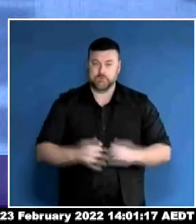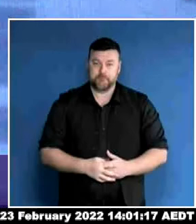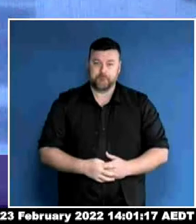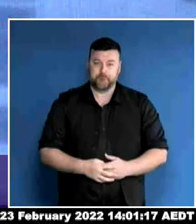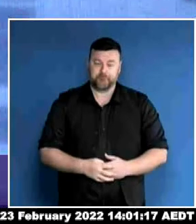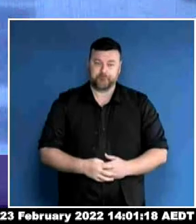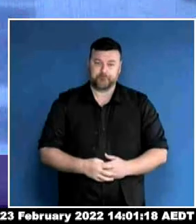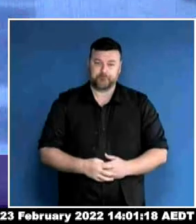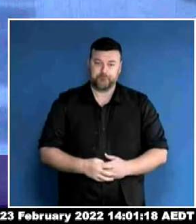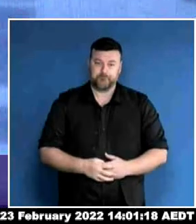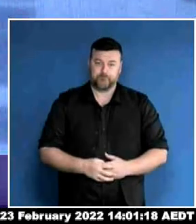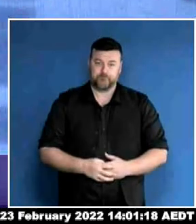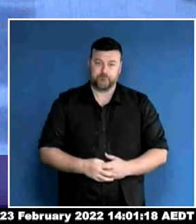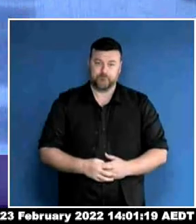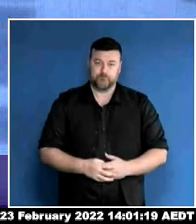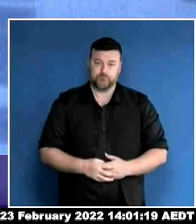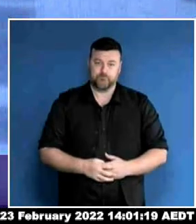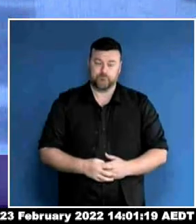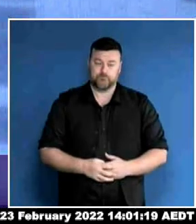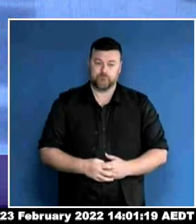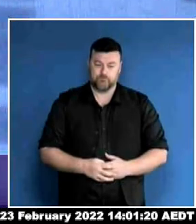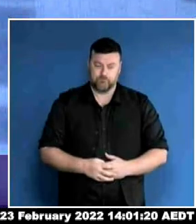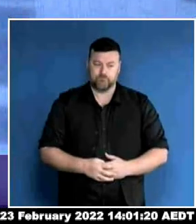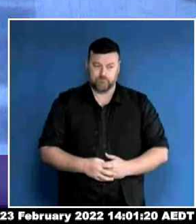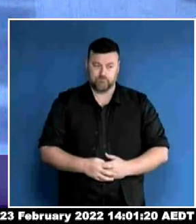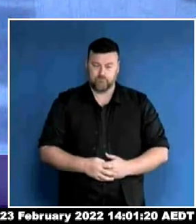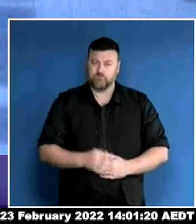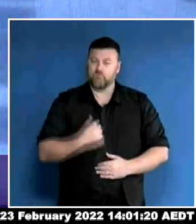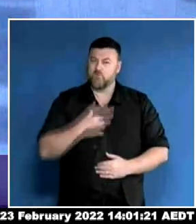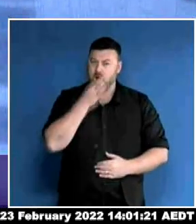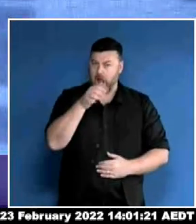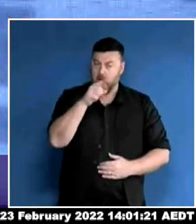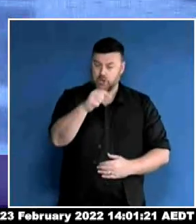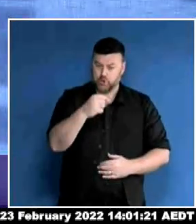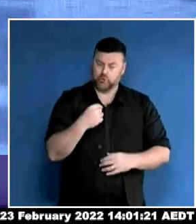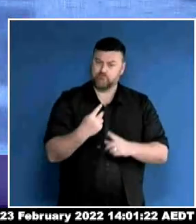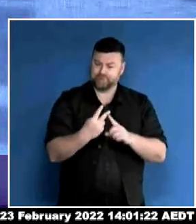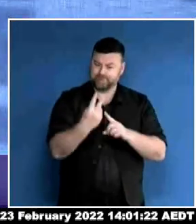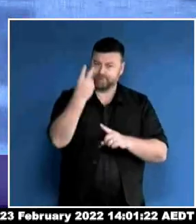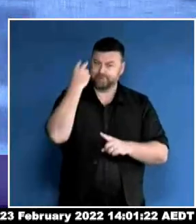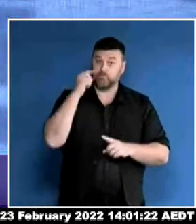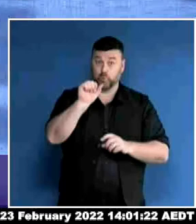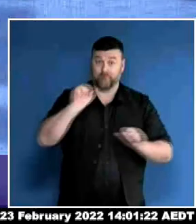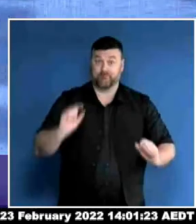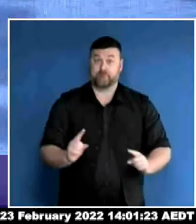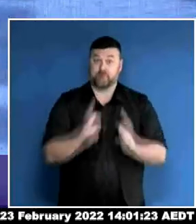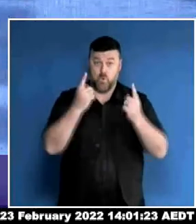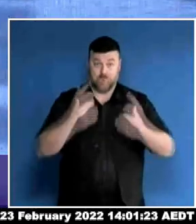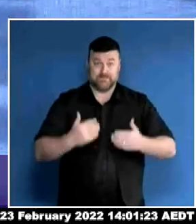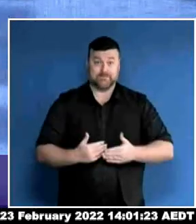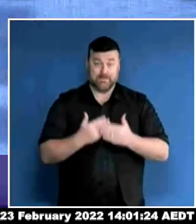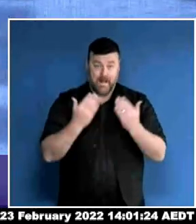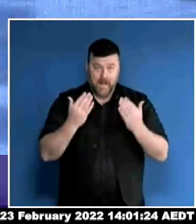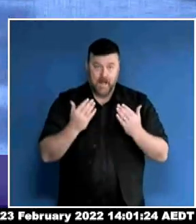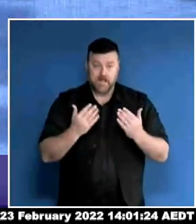Looking back on that first day, what are your memories and what did you think was